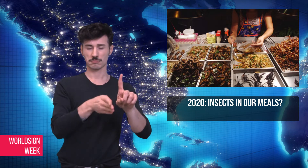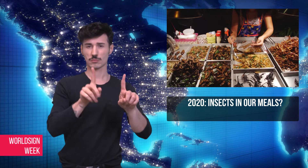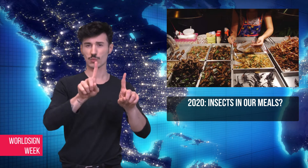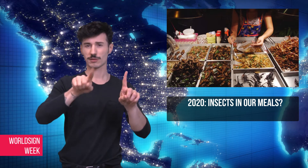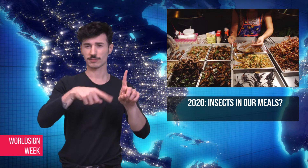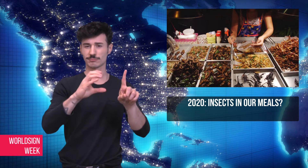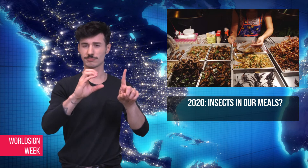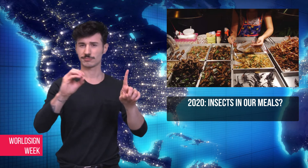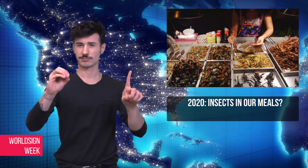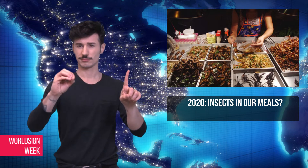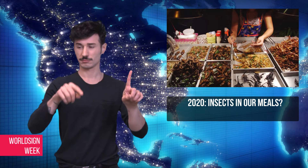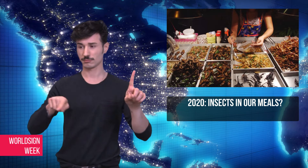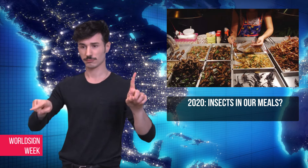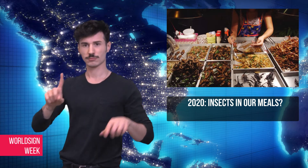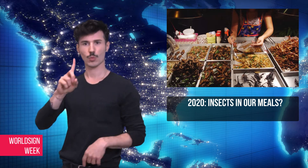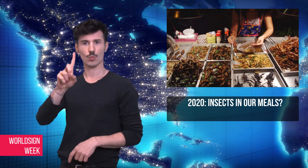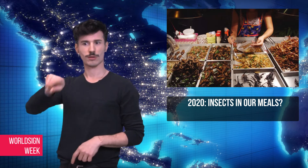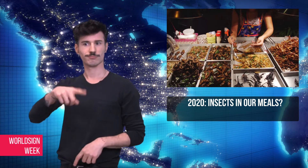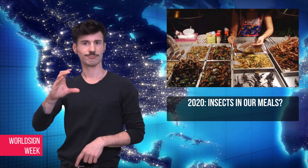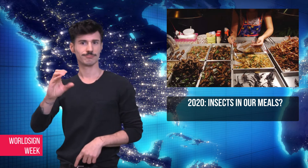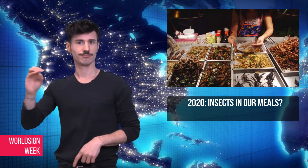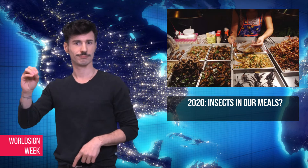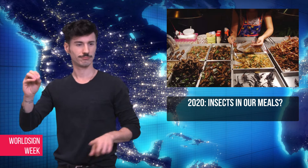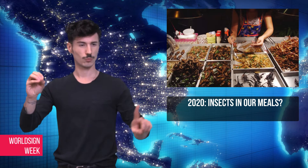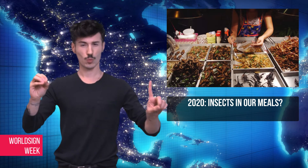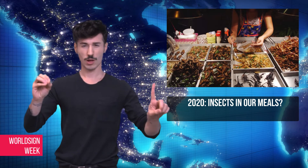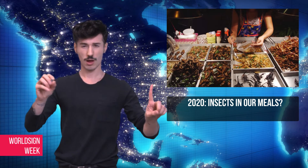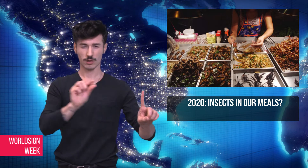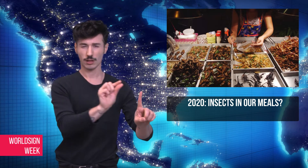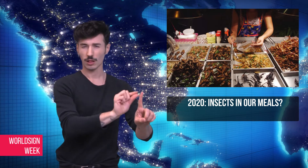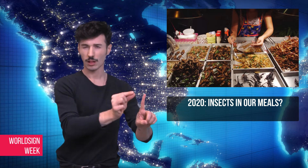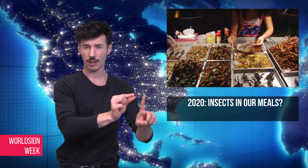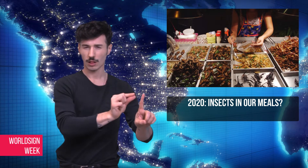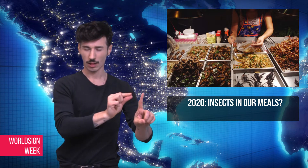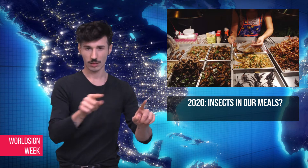provide the same amount of edible food.